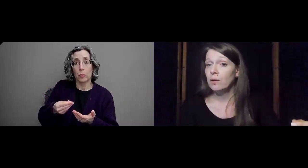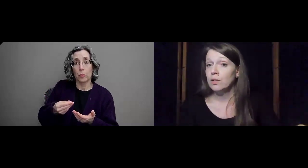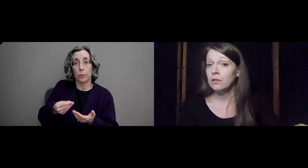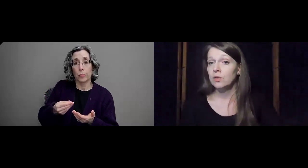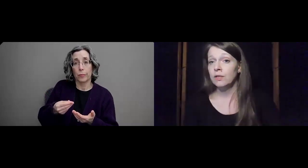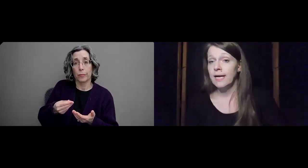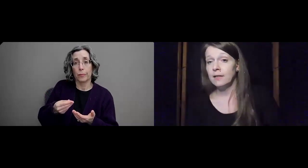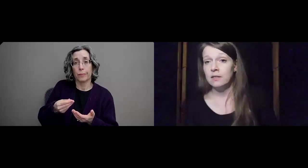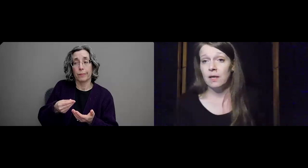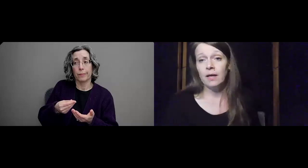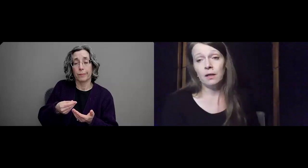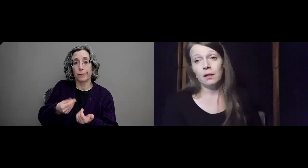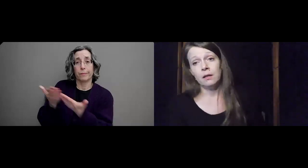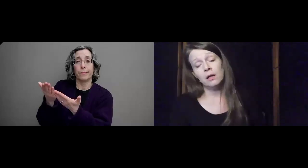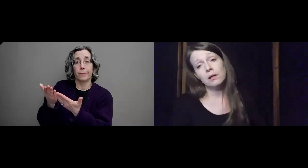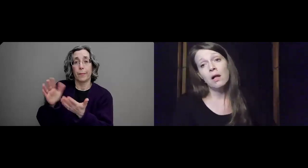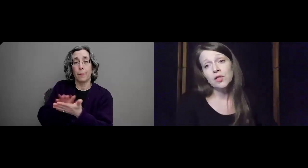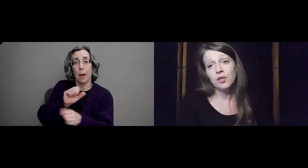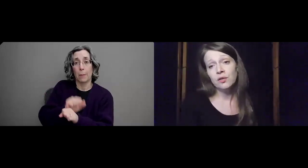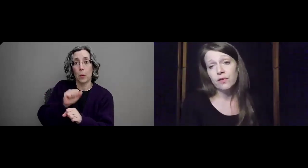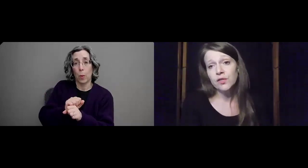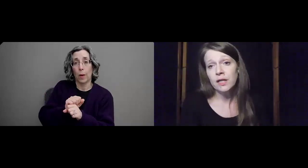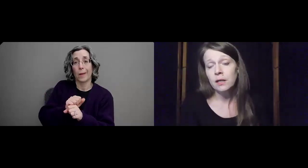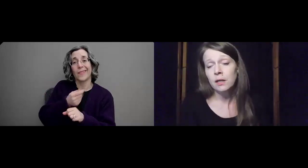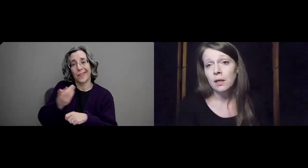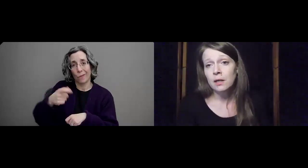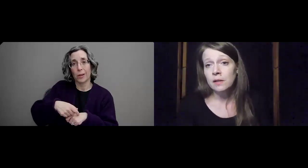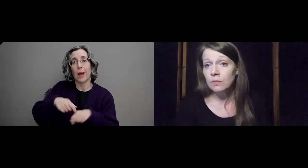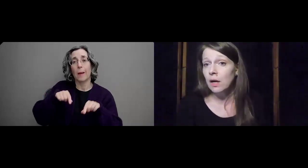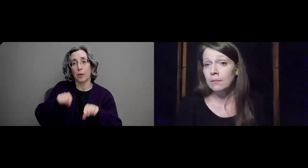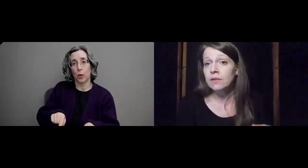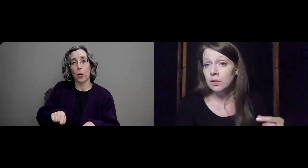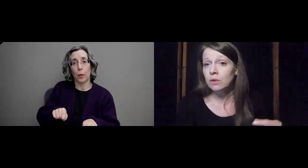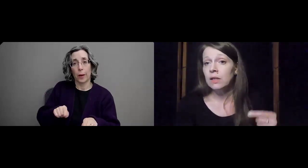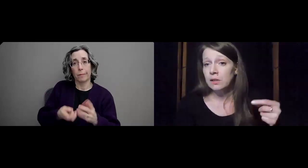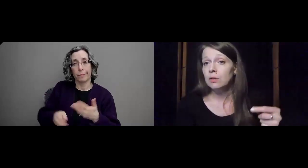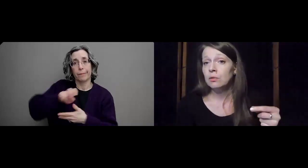to file those papers, potentially multiple times throughout your attendance at a